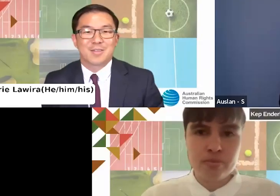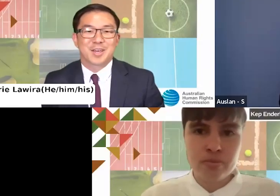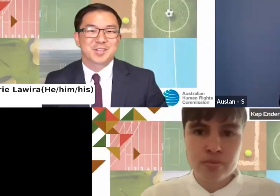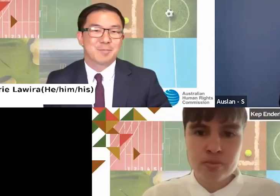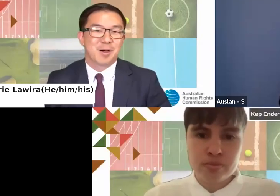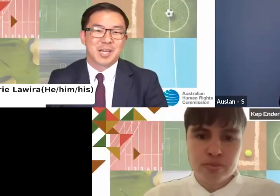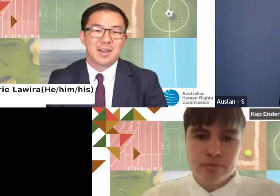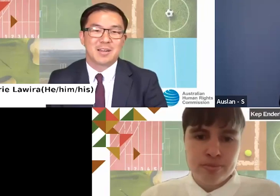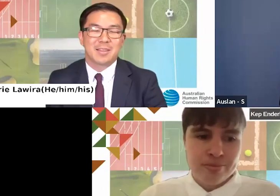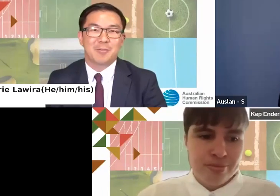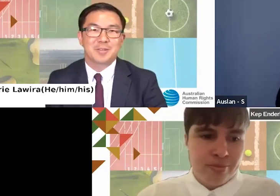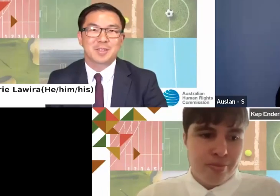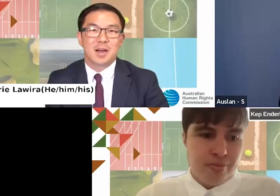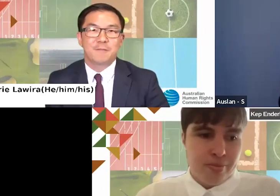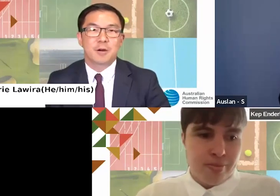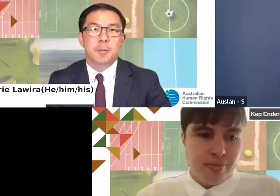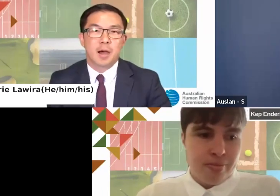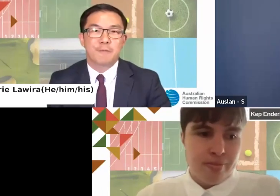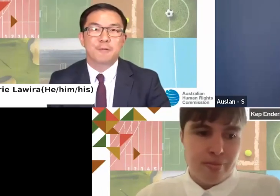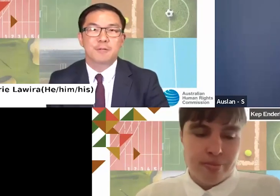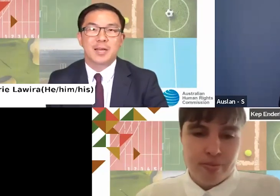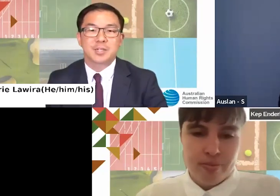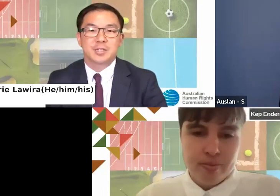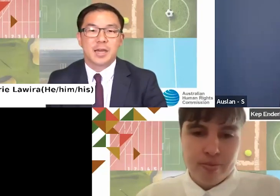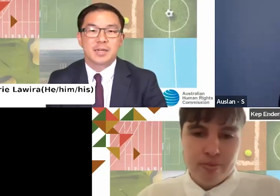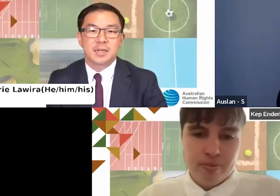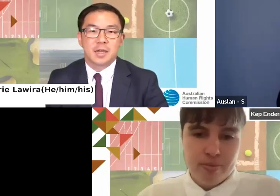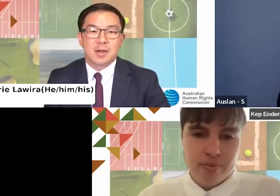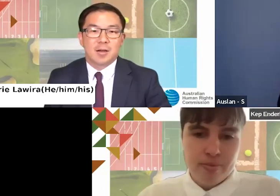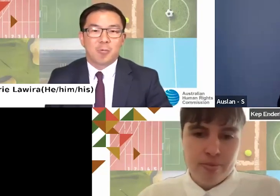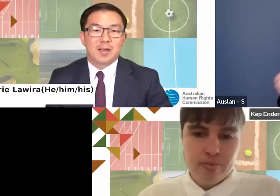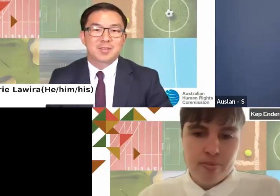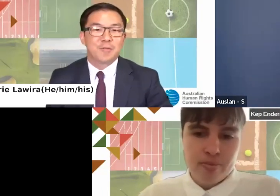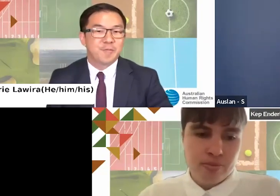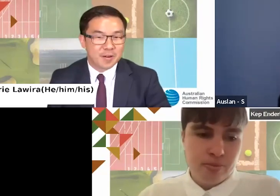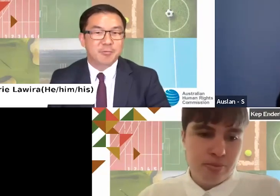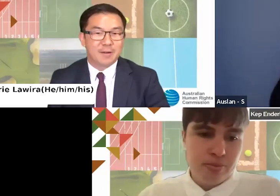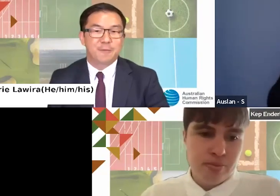Thank you so much, Ellen. That was a very powerful oration and we're so very grateful